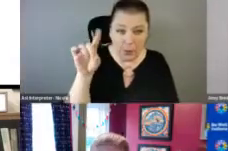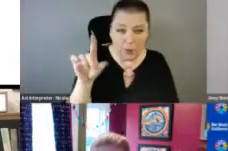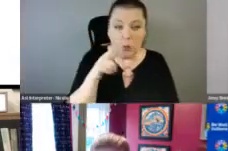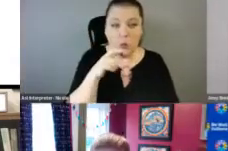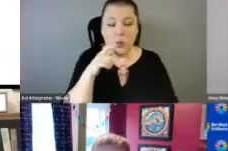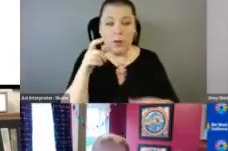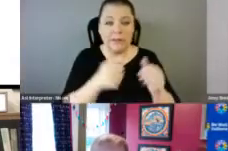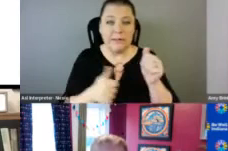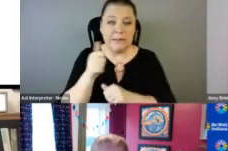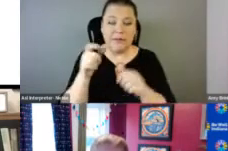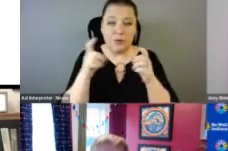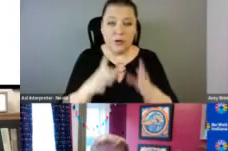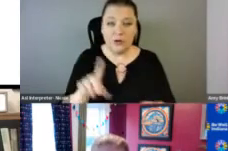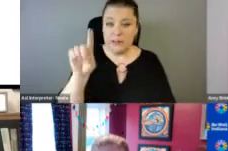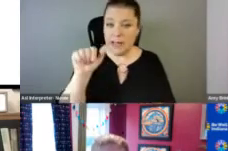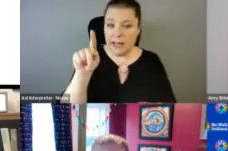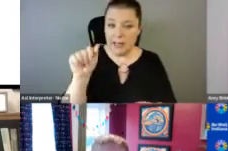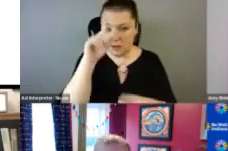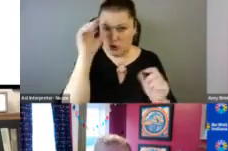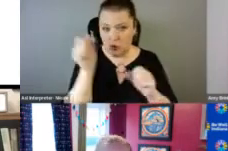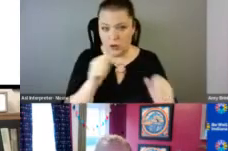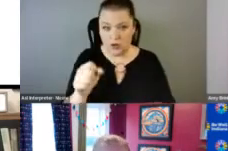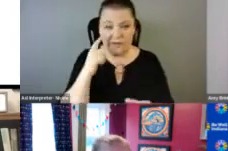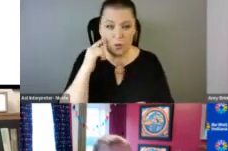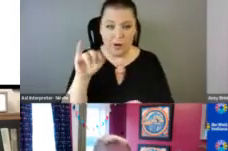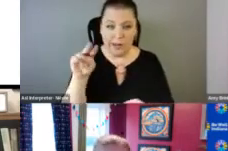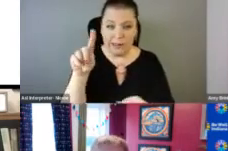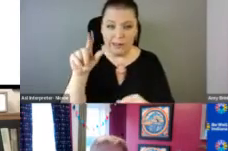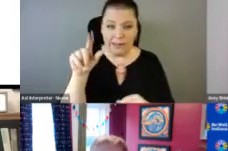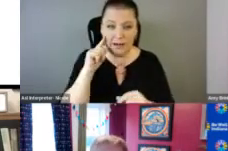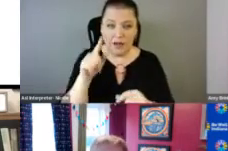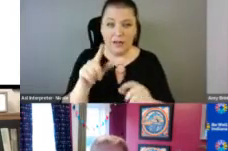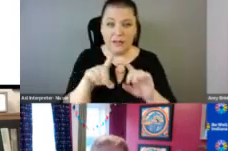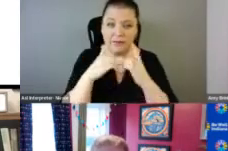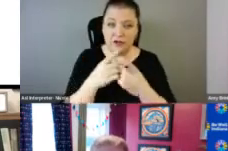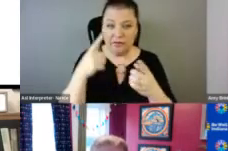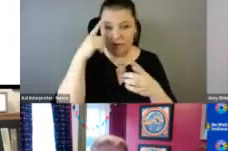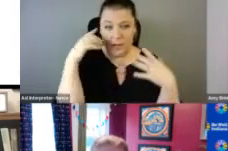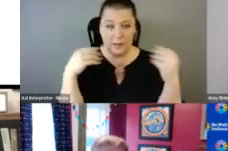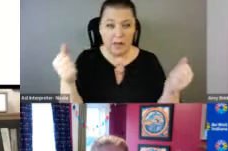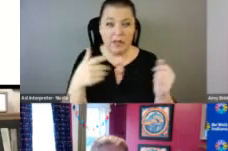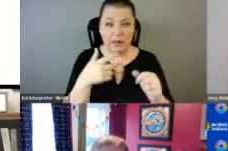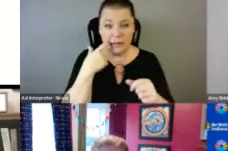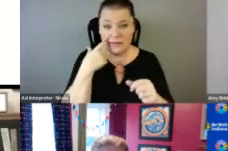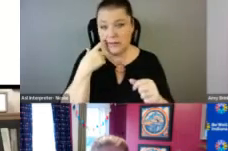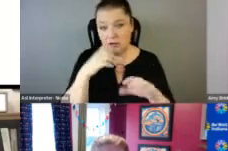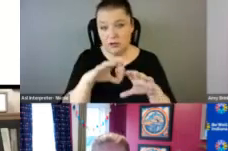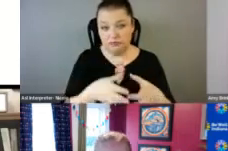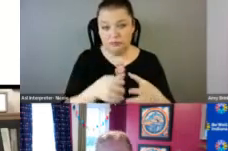strategy for the Indiana DMHA Division of Mental Health and Addiction. And she oversees